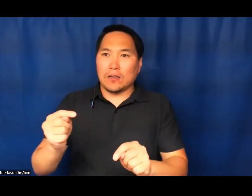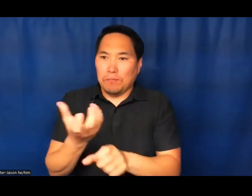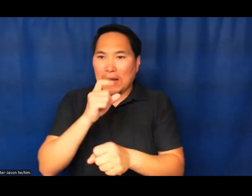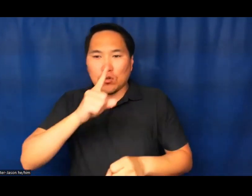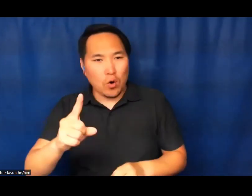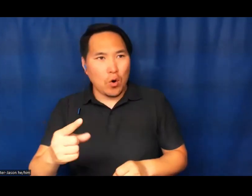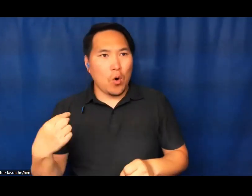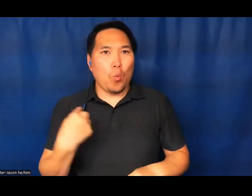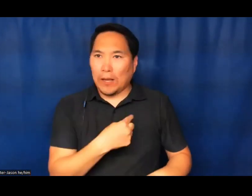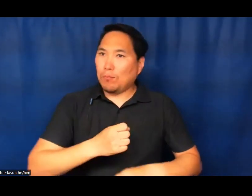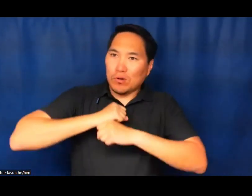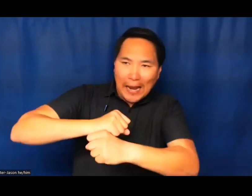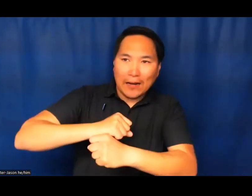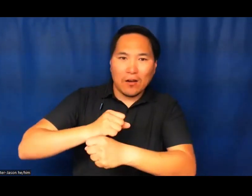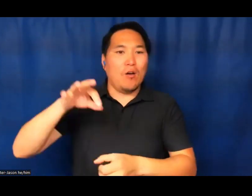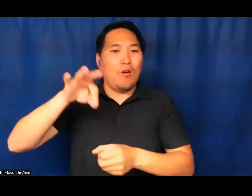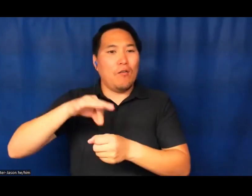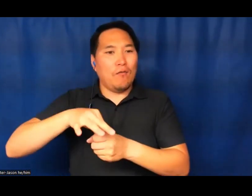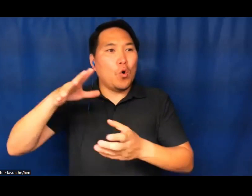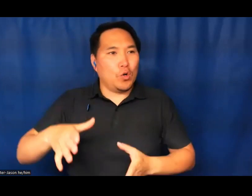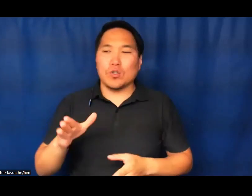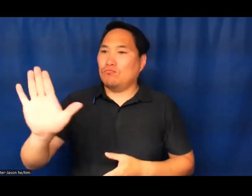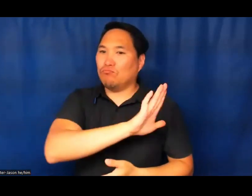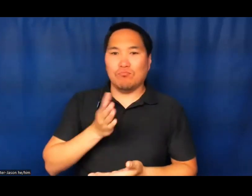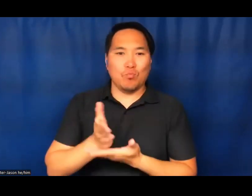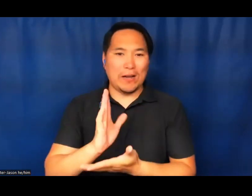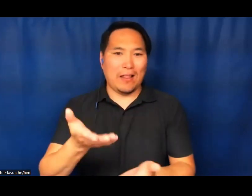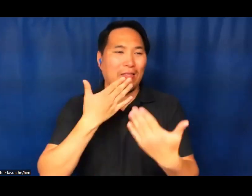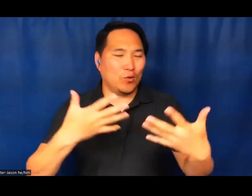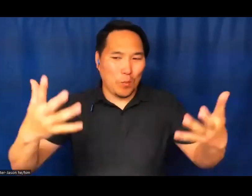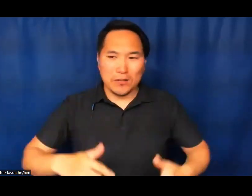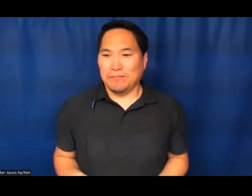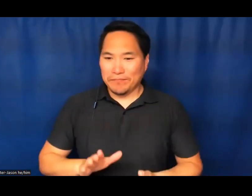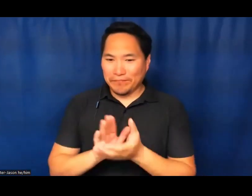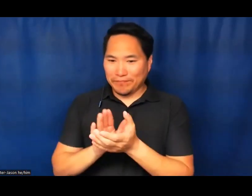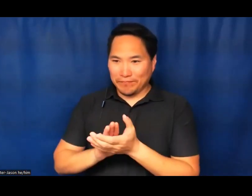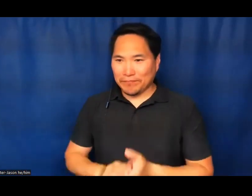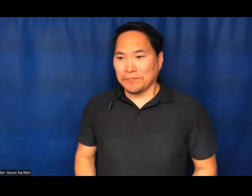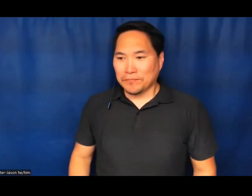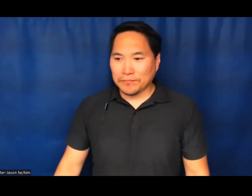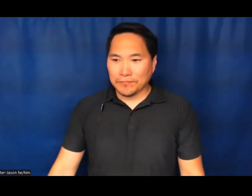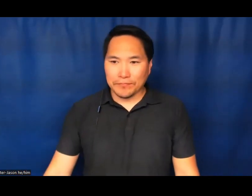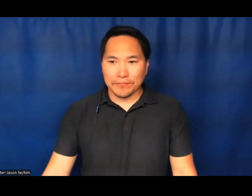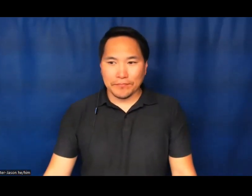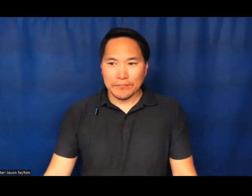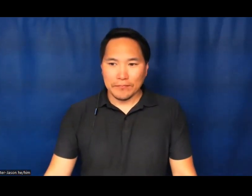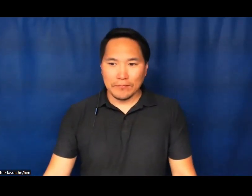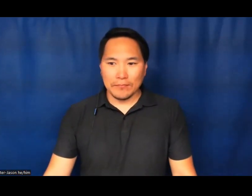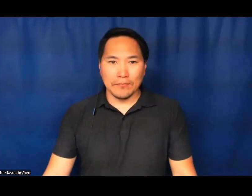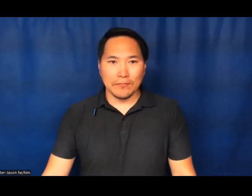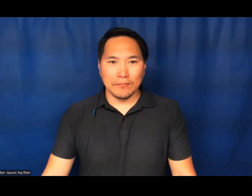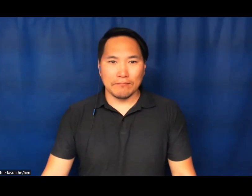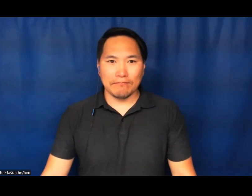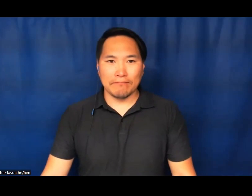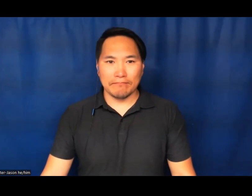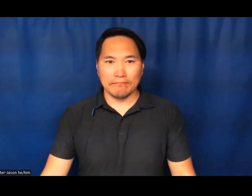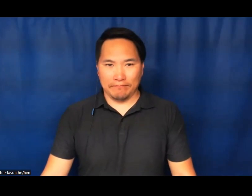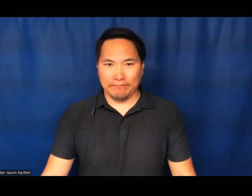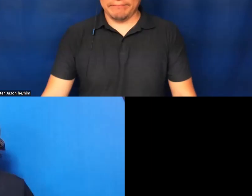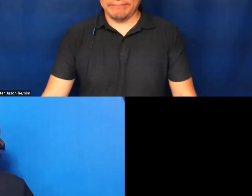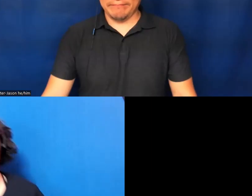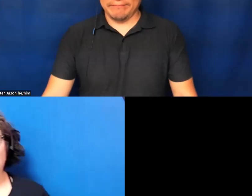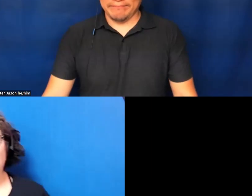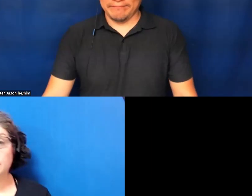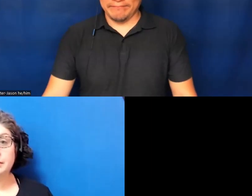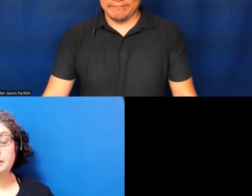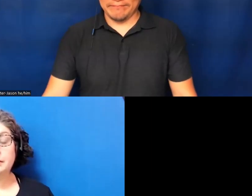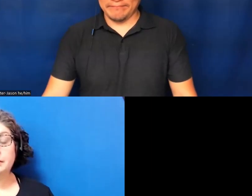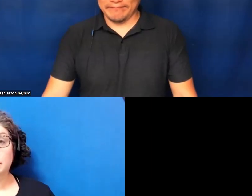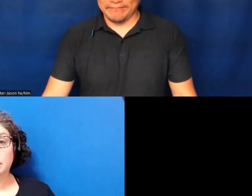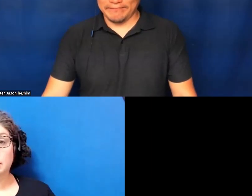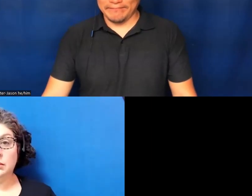the protection of vote rights.